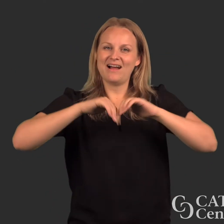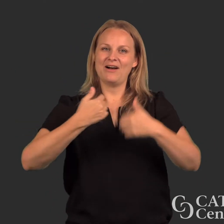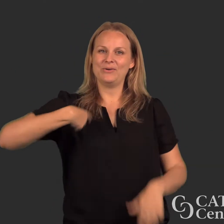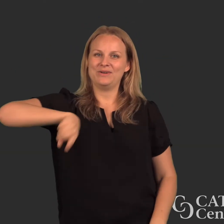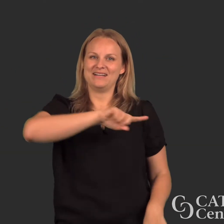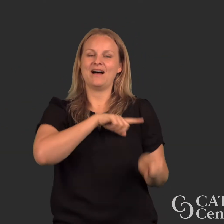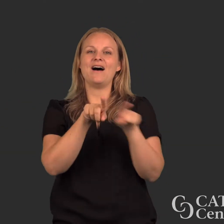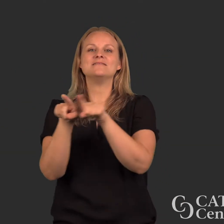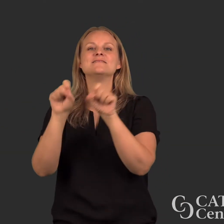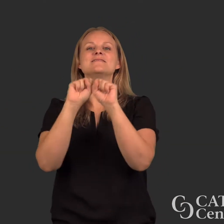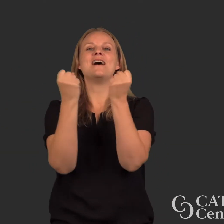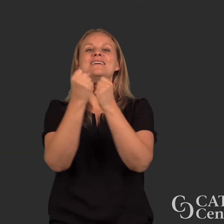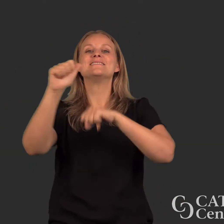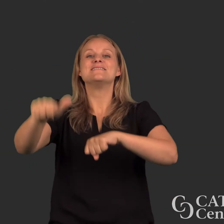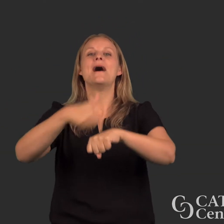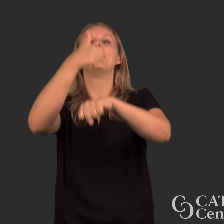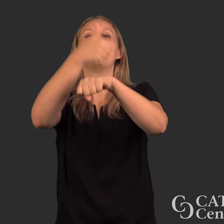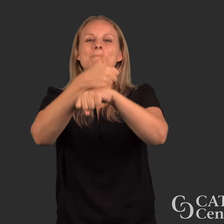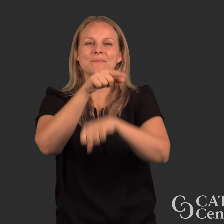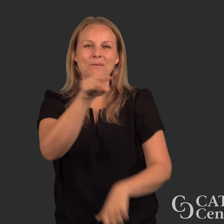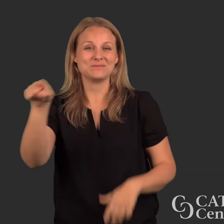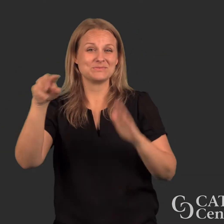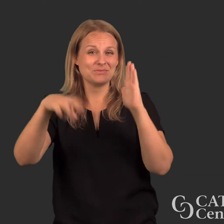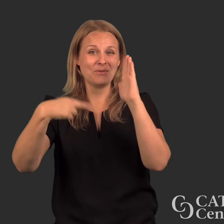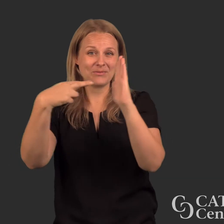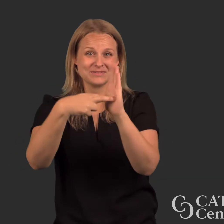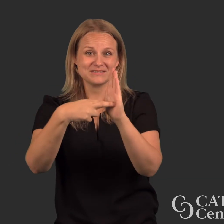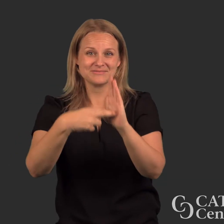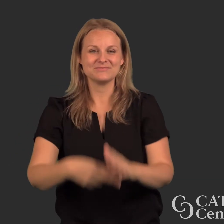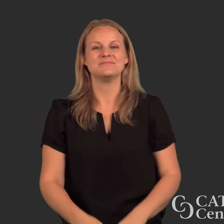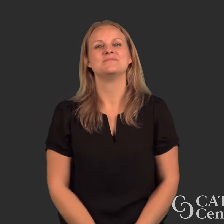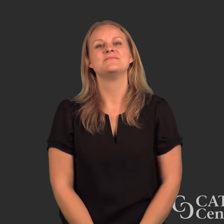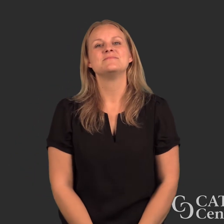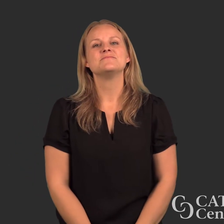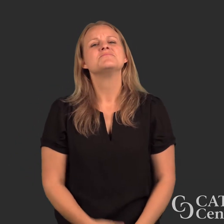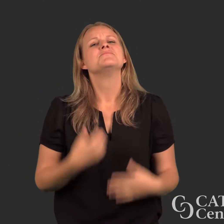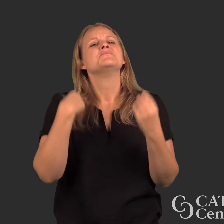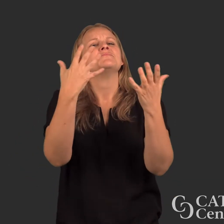how our society establishes and orders these roles.